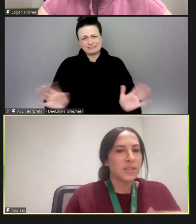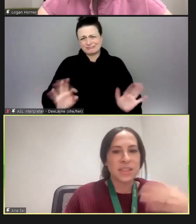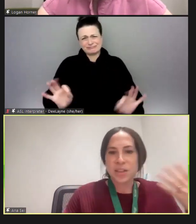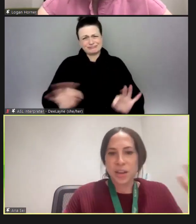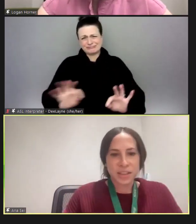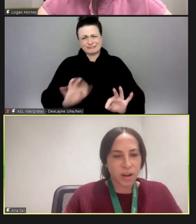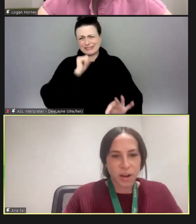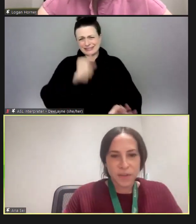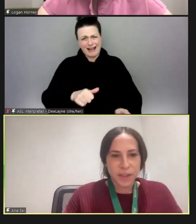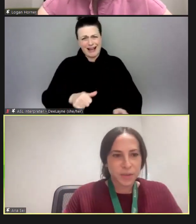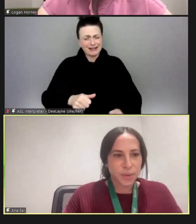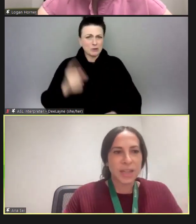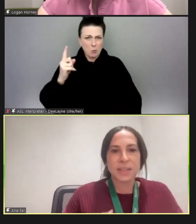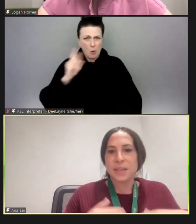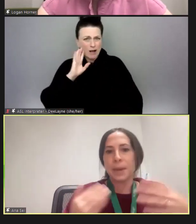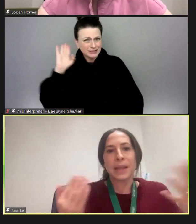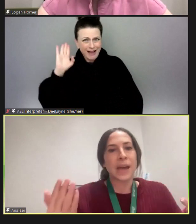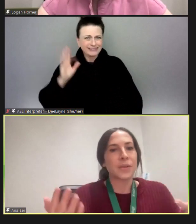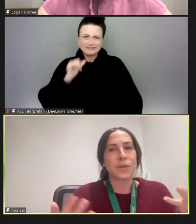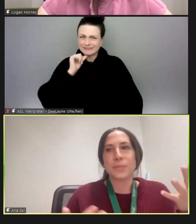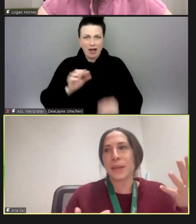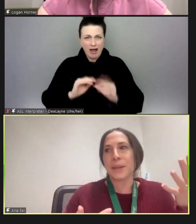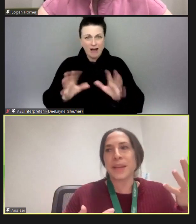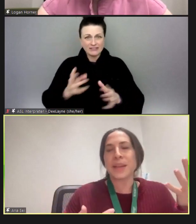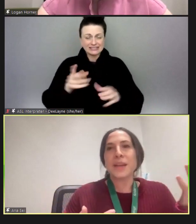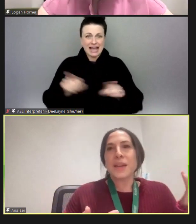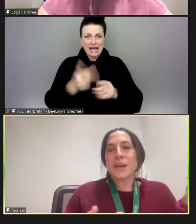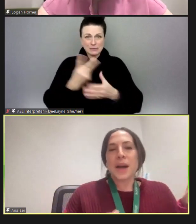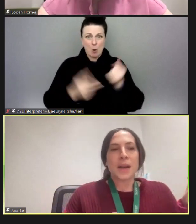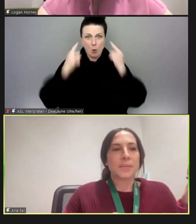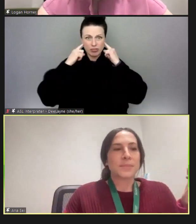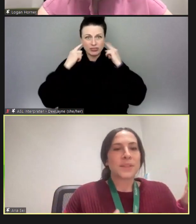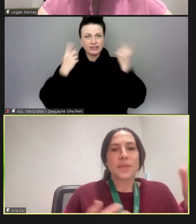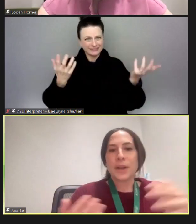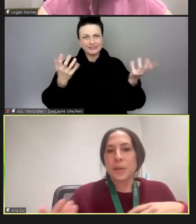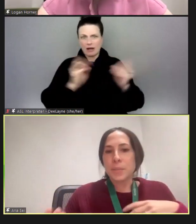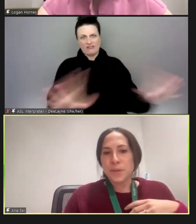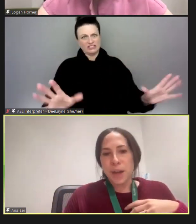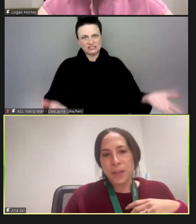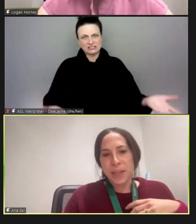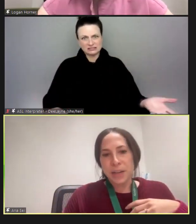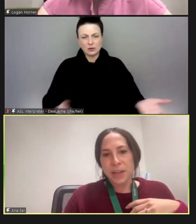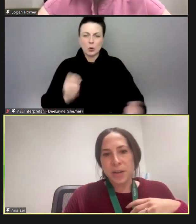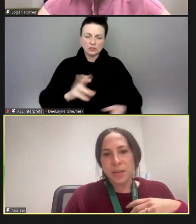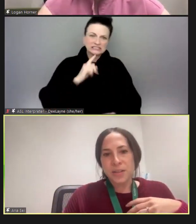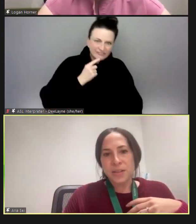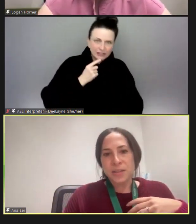is not as obvious right as a bilateral